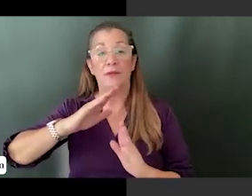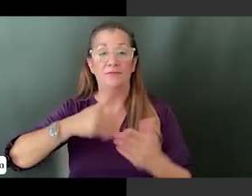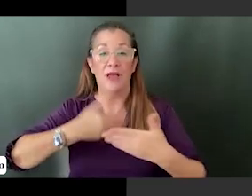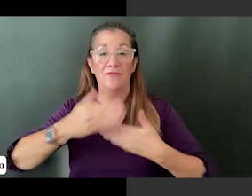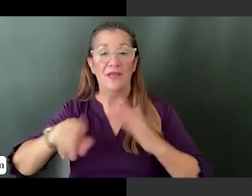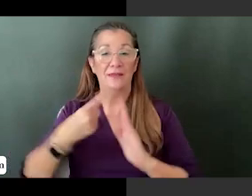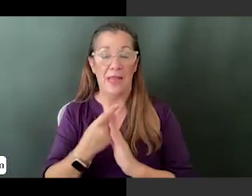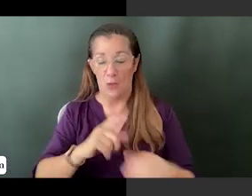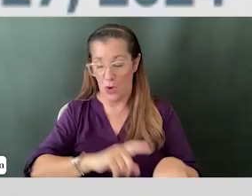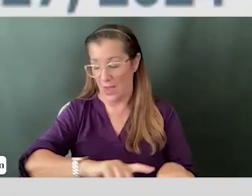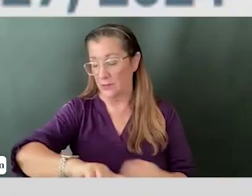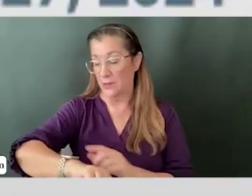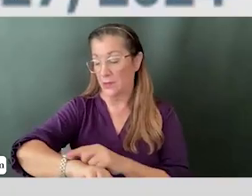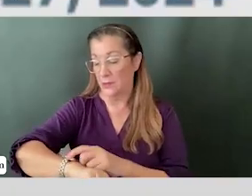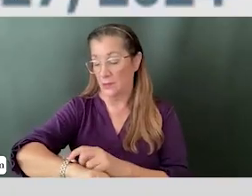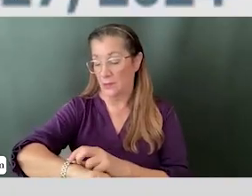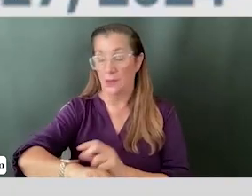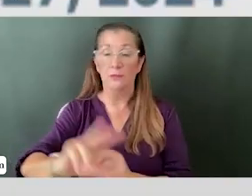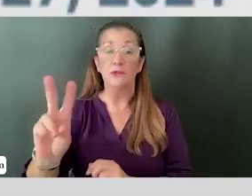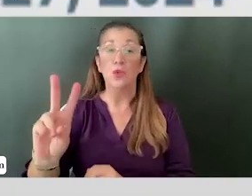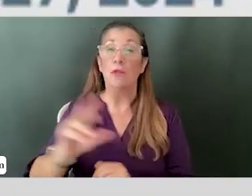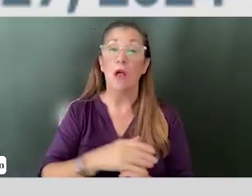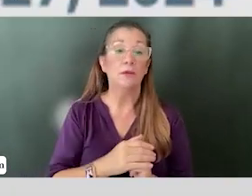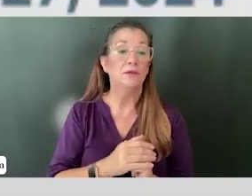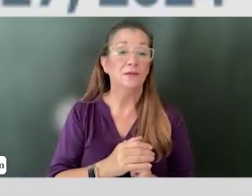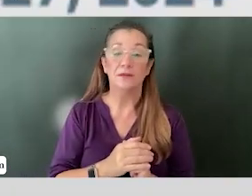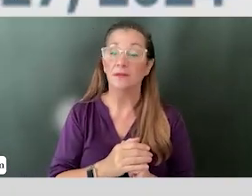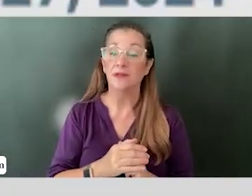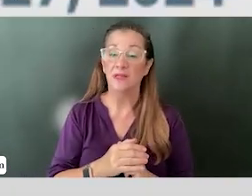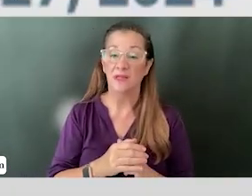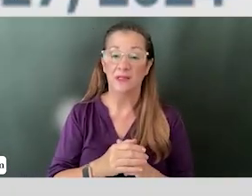Um. So thank you.